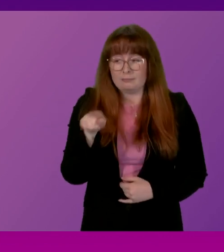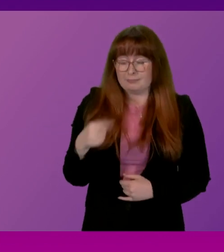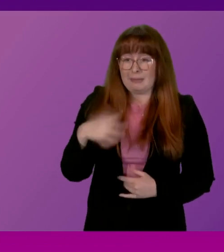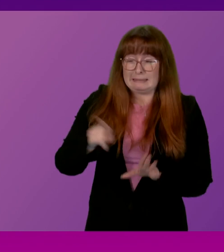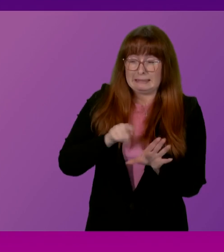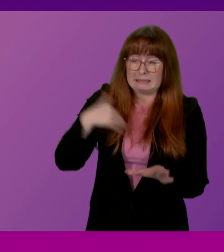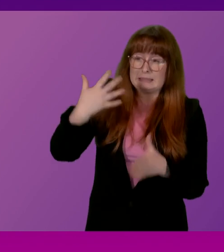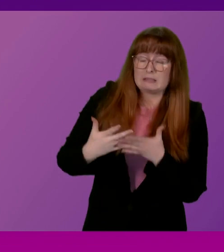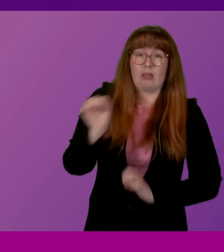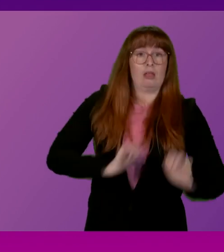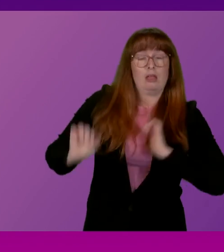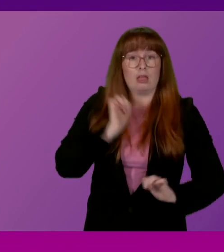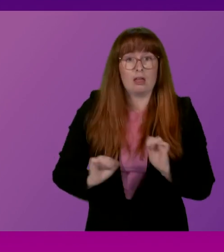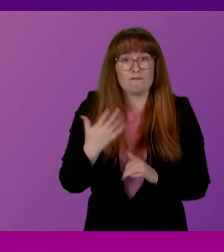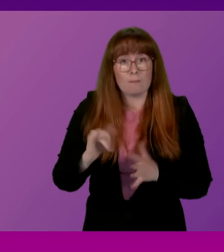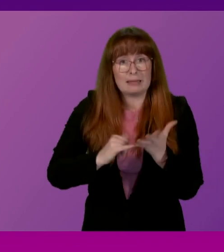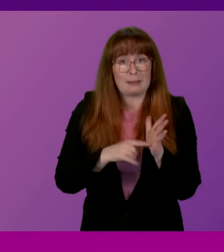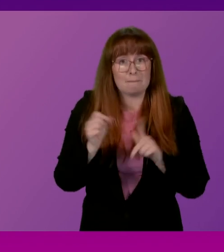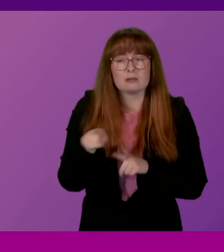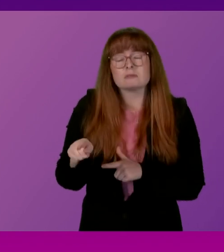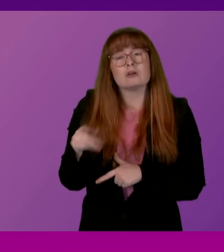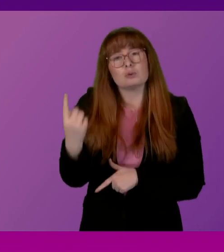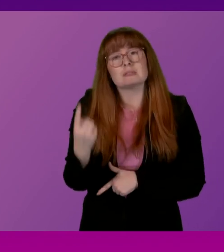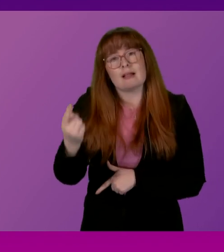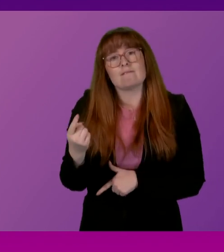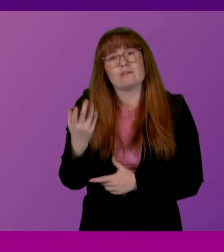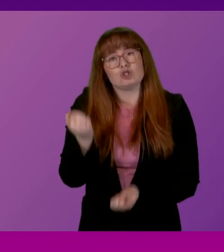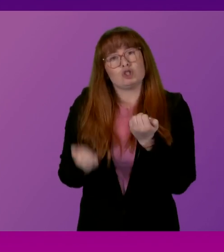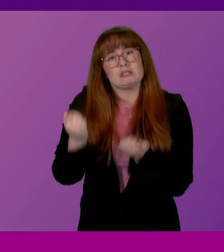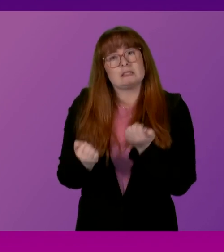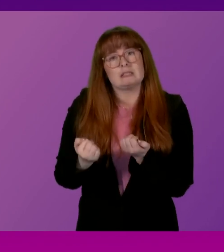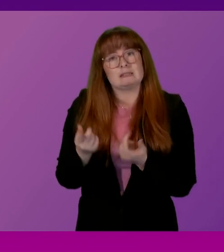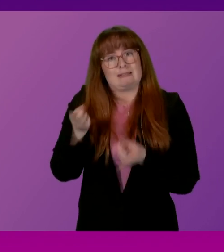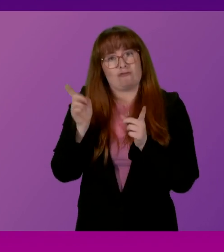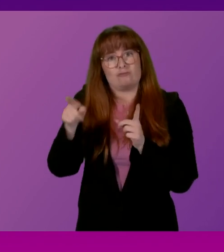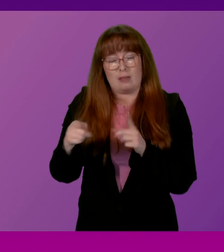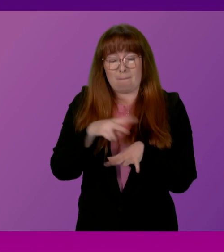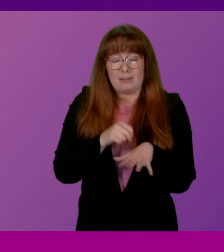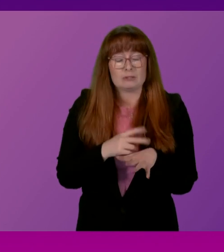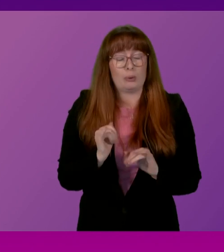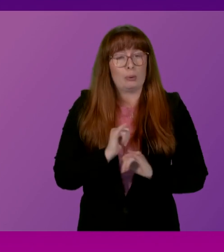When Humza Yousaf was Cabinet Secretary for Justice, the police were “stretched to breaking point”.